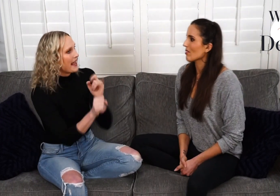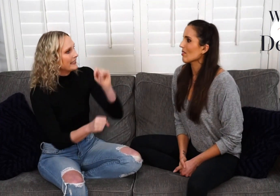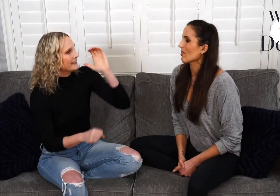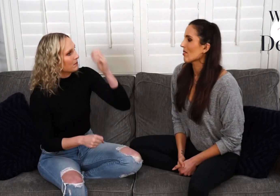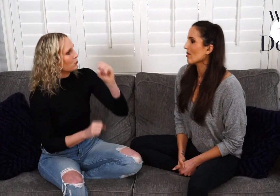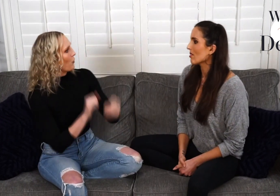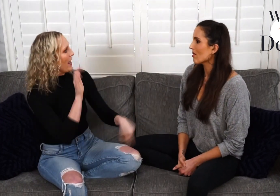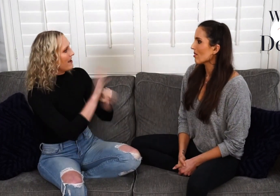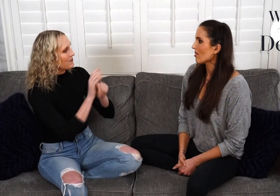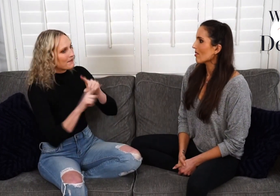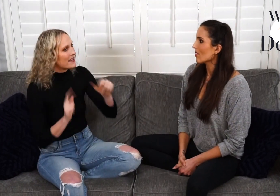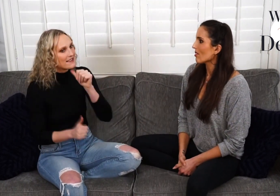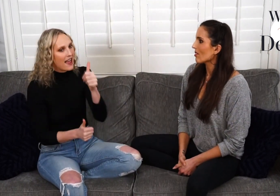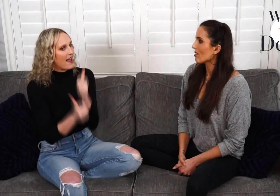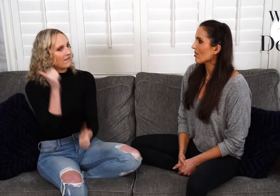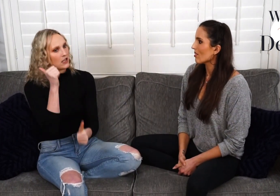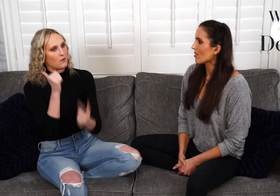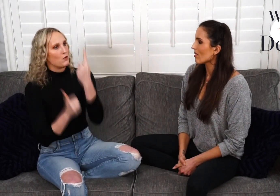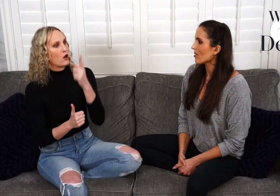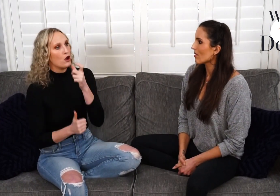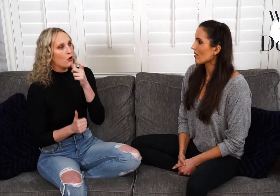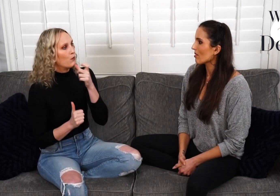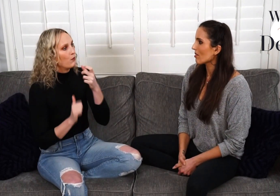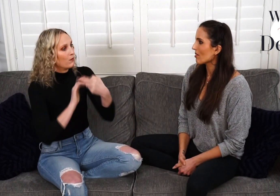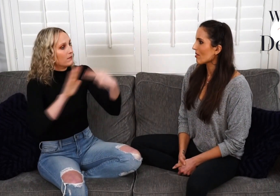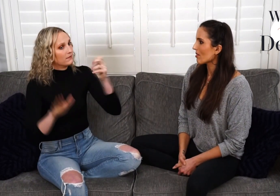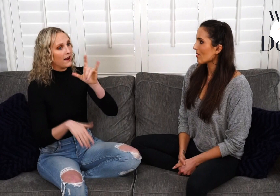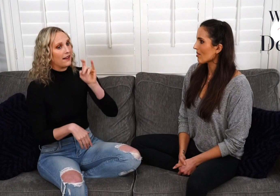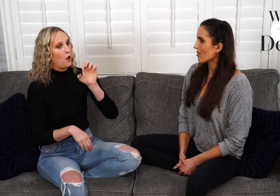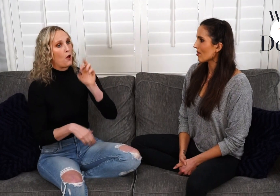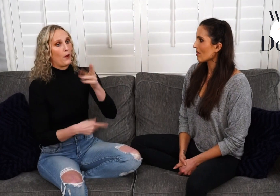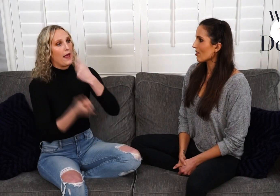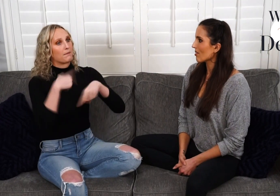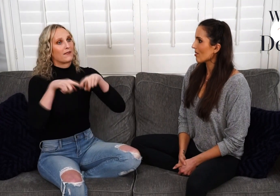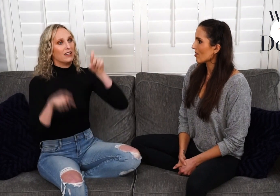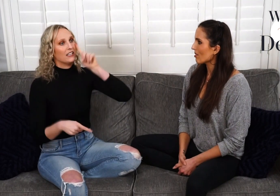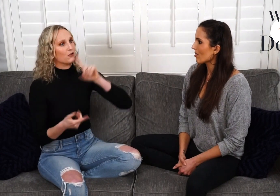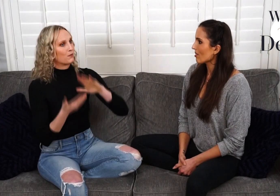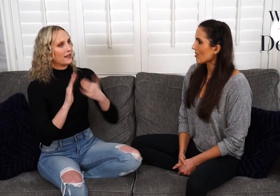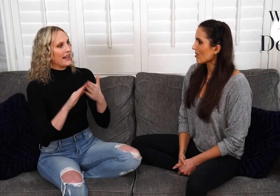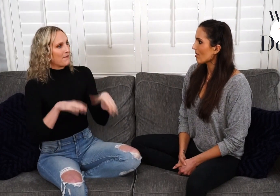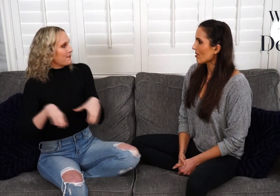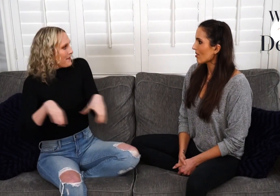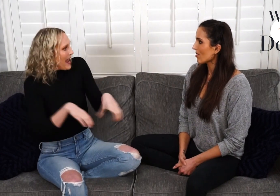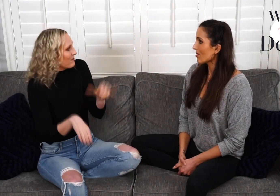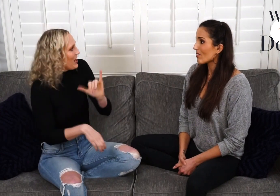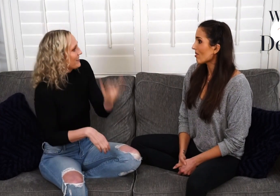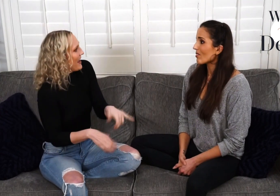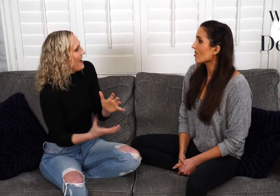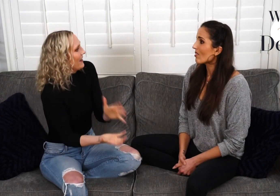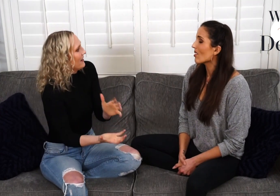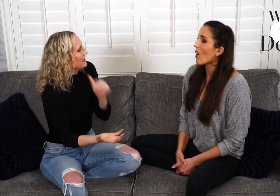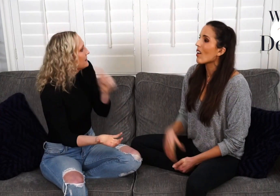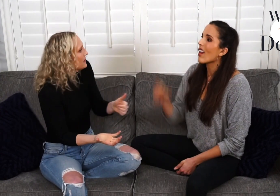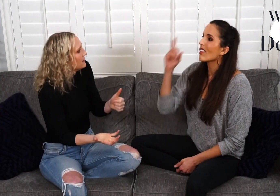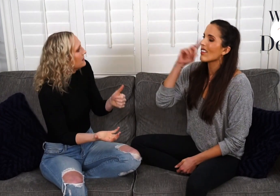and it makes it seem so negative. But not everybody who identifies himself as an elite or come from the Deaf community behaves like that.